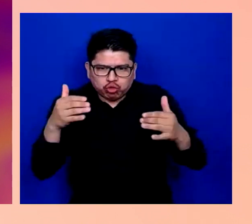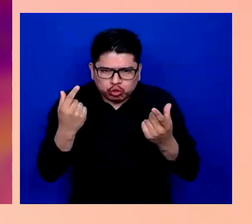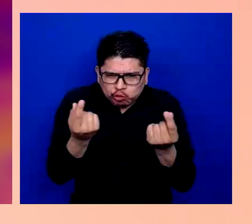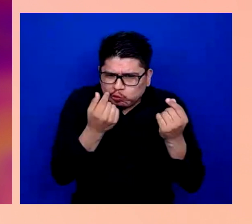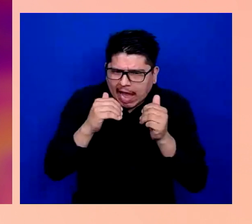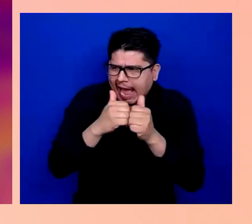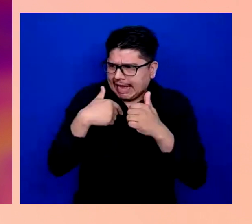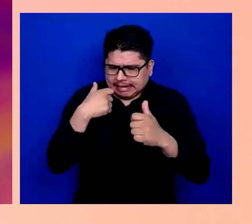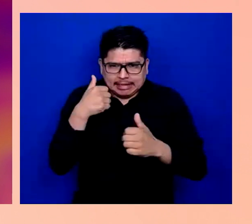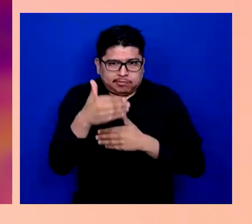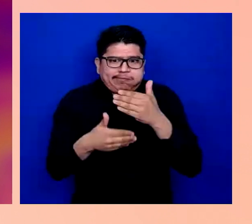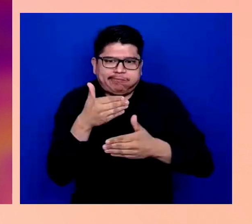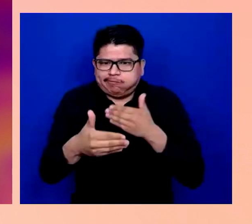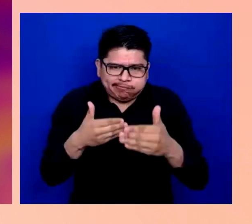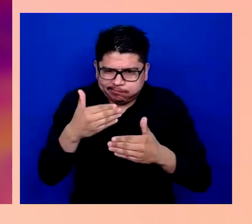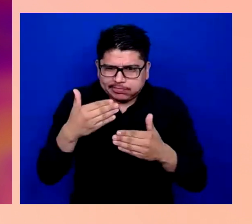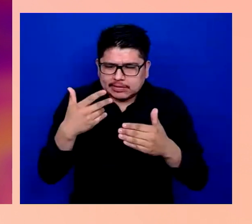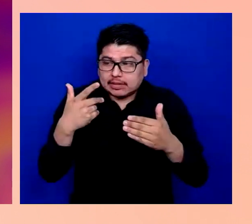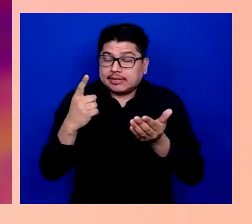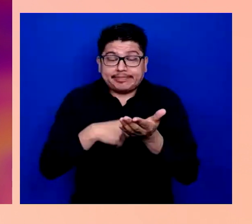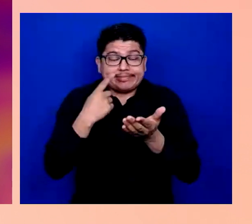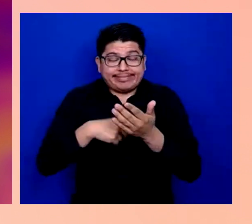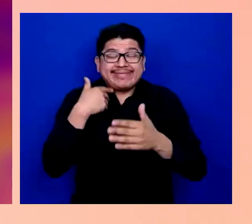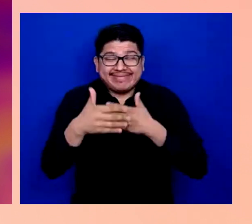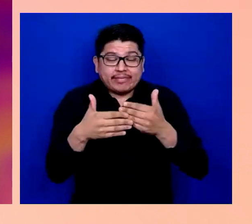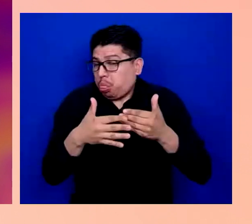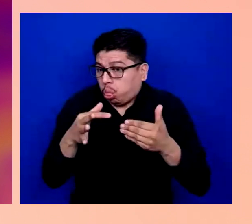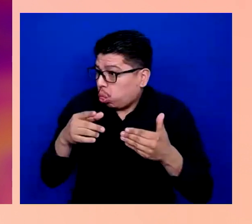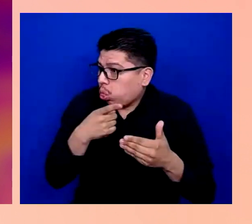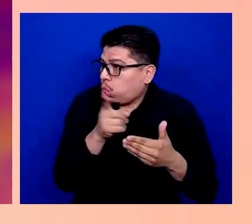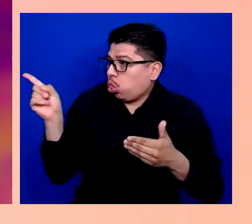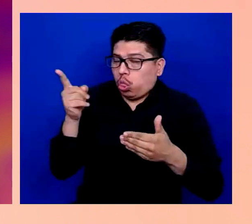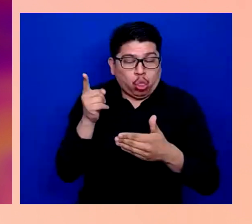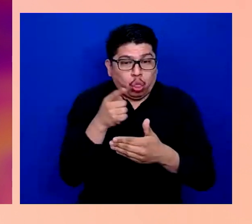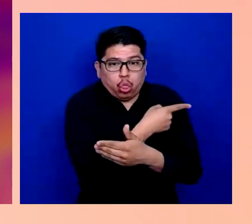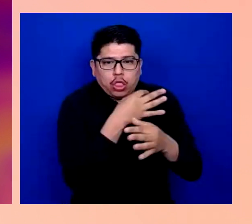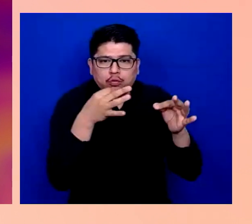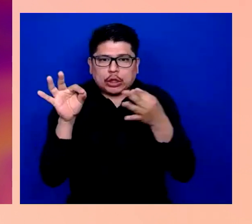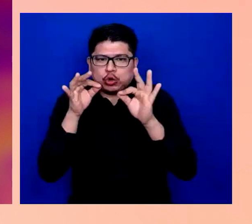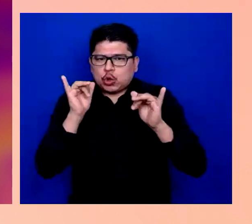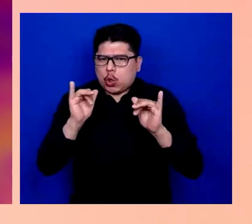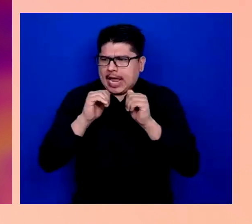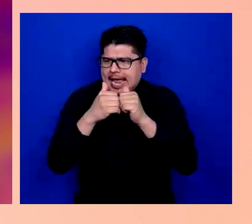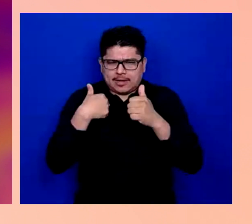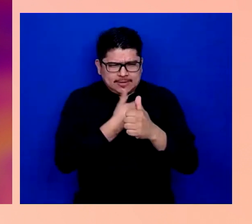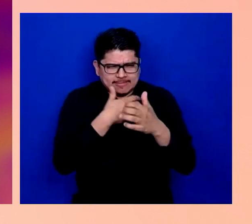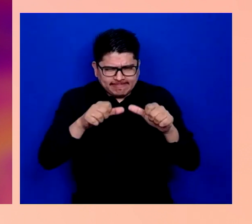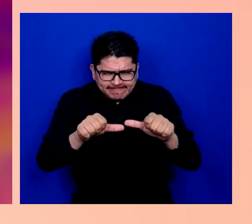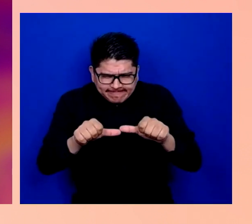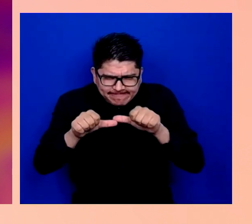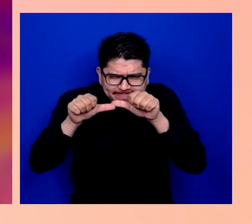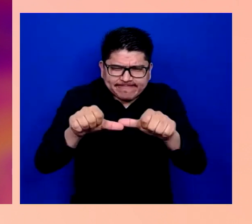from where they really want to go. That's a really smart way to frame it.